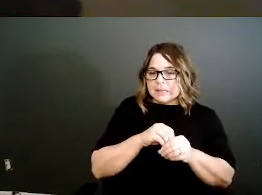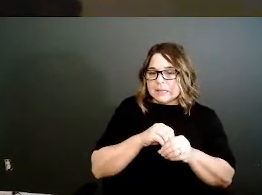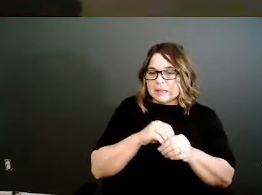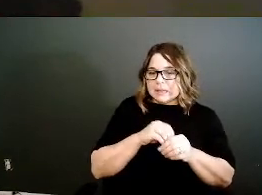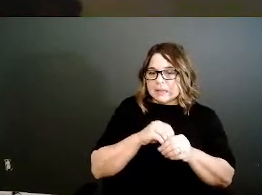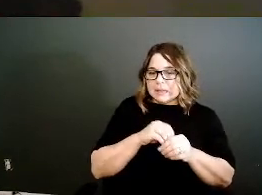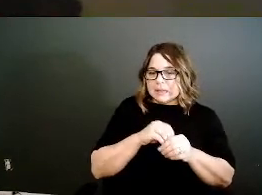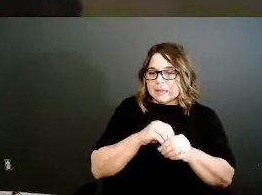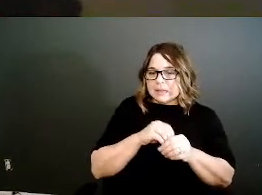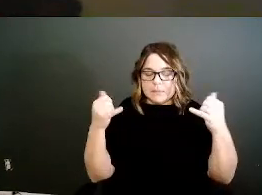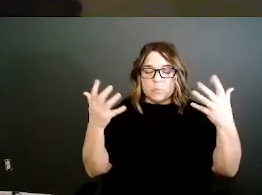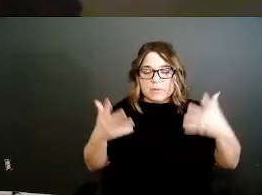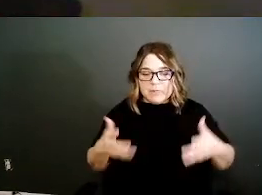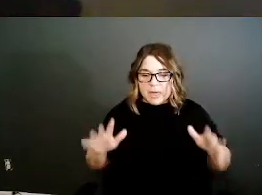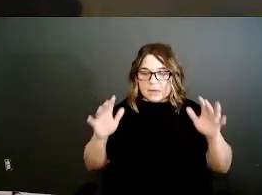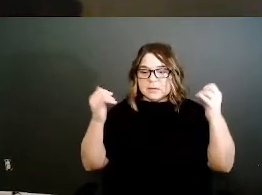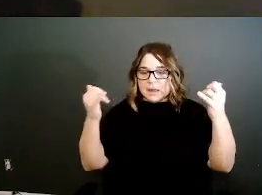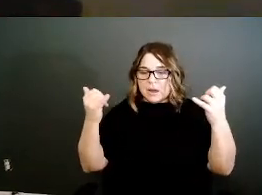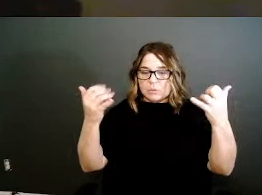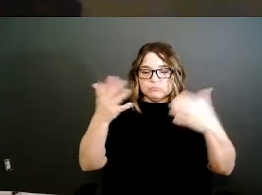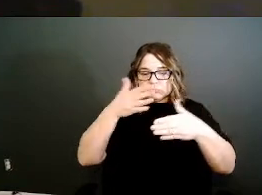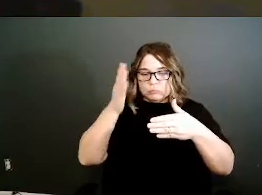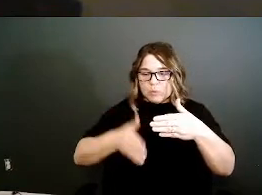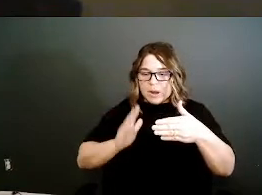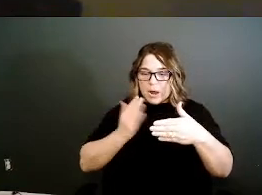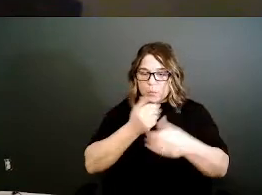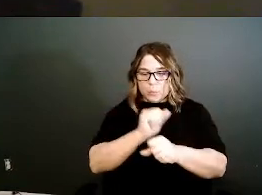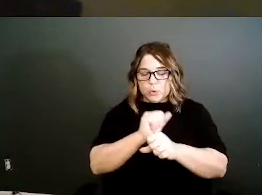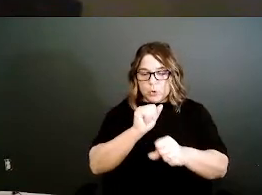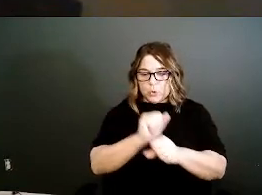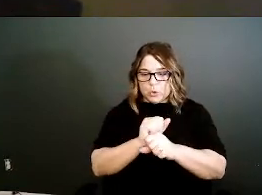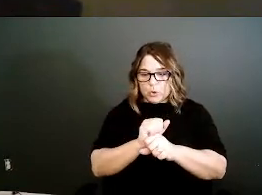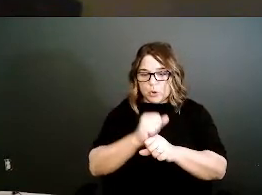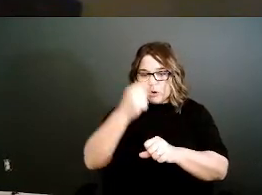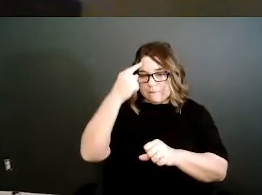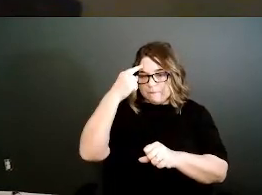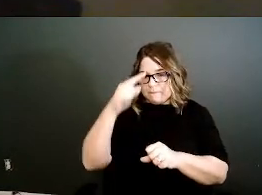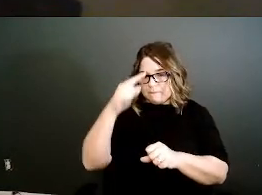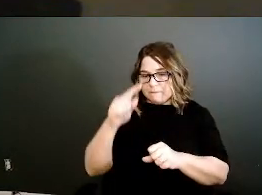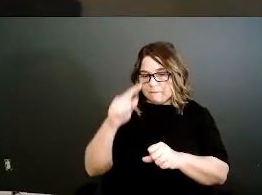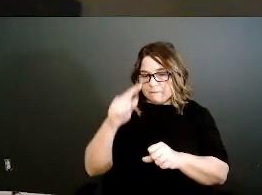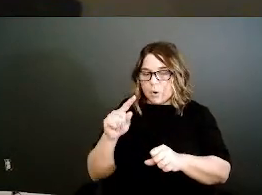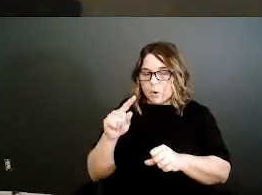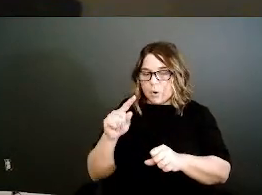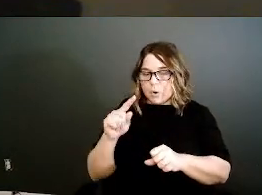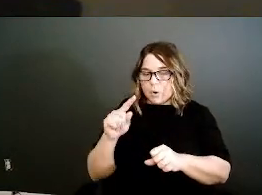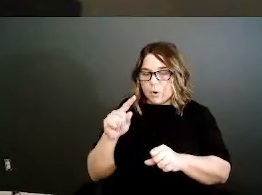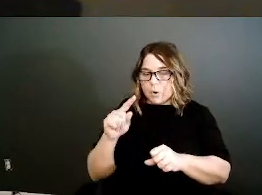COUNCIL MEMBER JOHNSON. ≫ COUNCIL MEMBER JOHNSON: THANK YOU, MADAM PRESIDENT. I'M SURE SOMEBODY ELSE IS GOING TO SAY THIS, SO I'M PROBABLY STIRRING -- STEALING